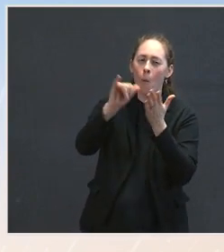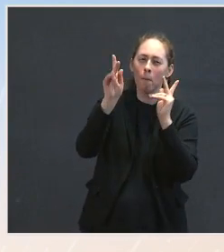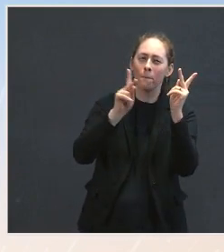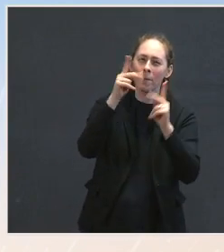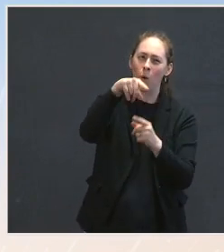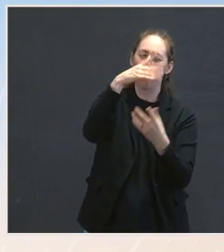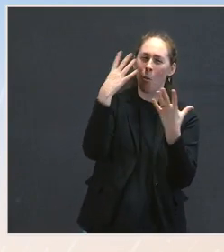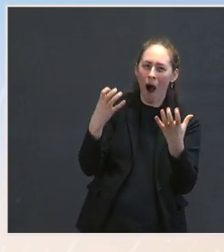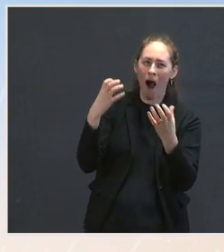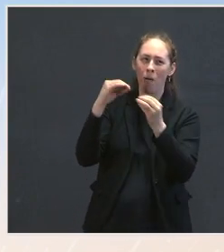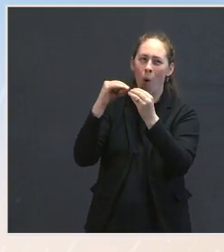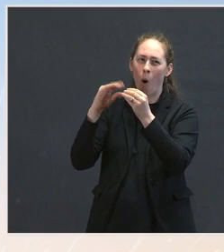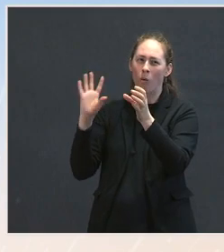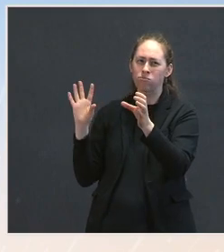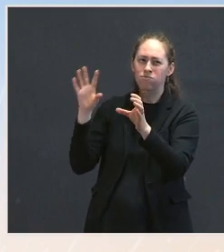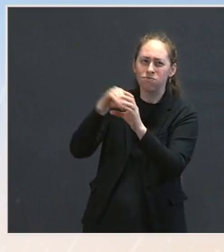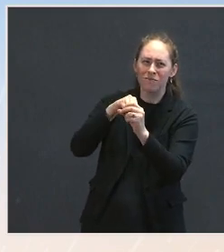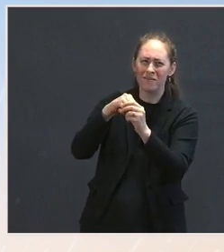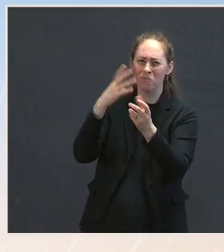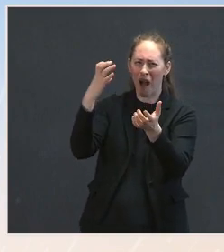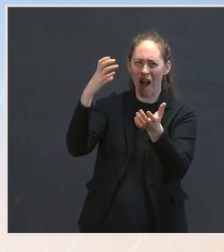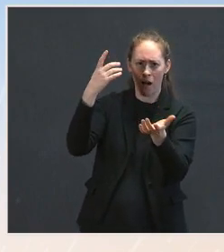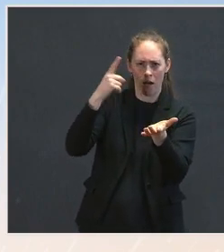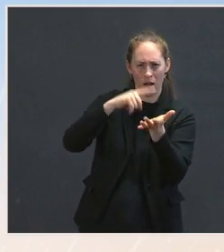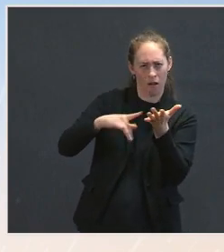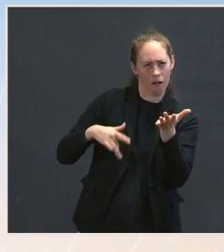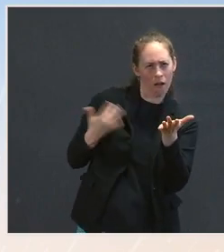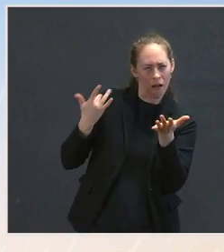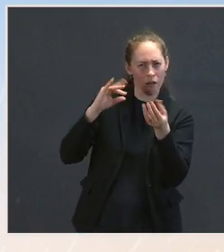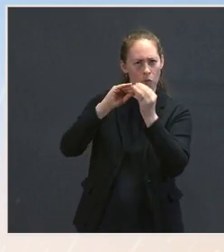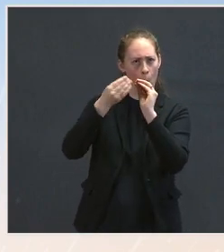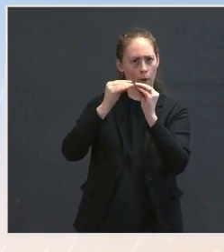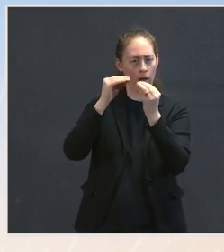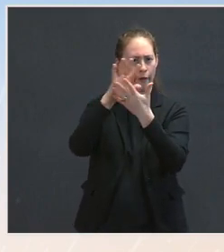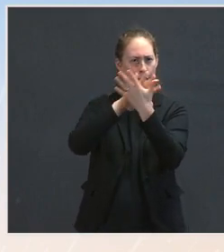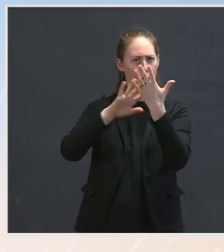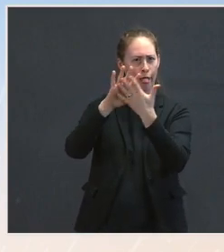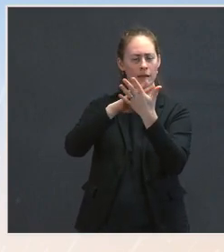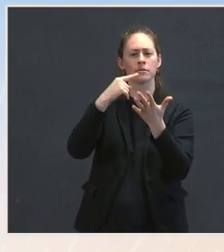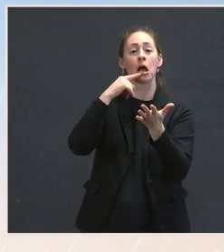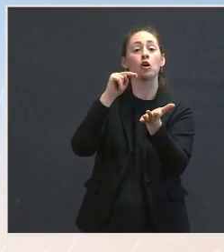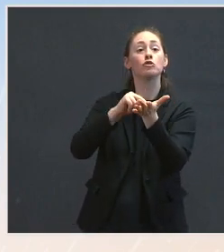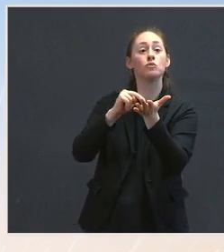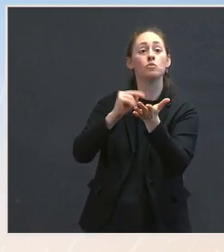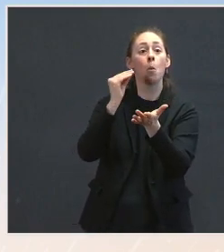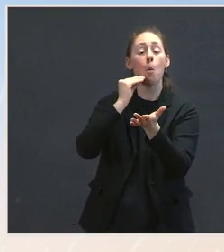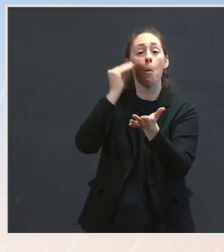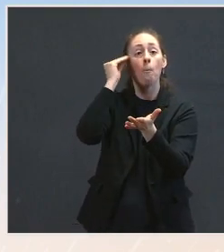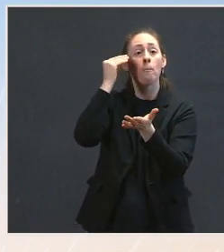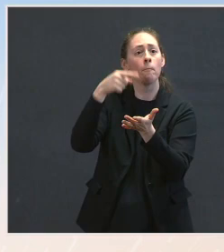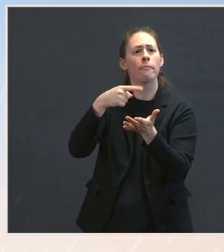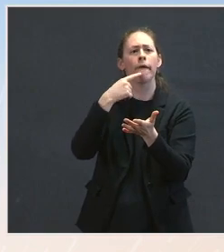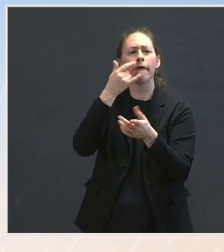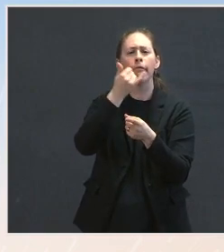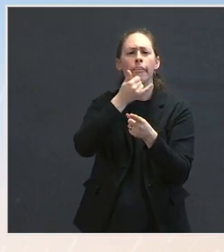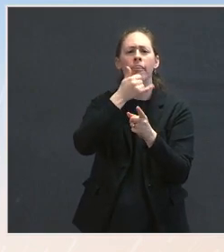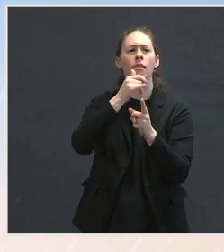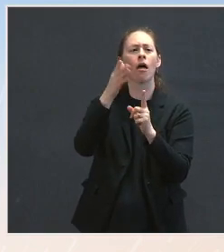There was a Cuomo aide who told lawmakers, in February, that the Cuomo administration withheld the number of residents